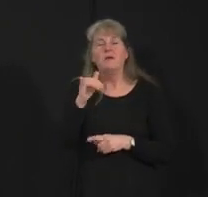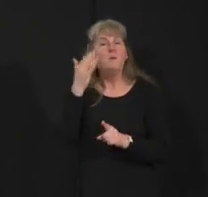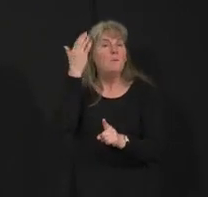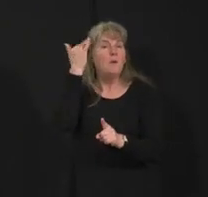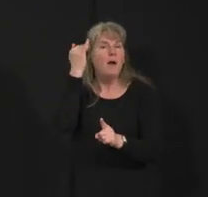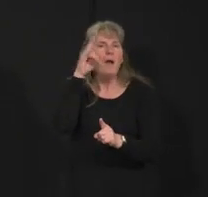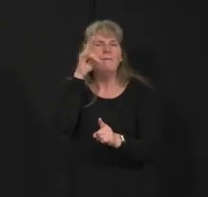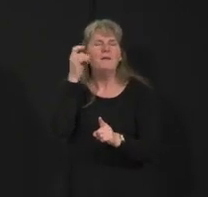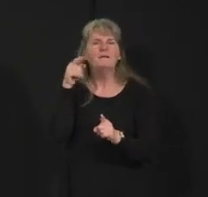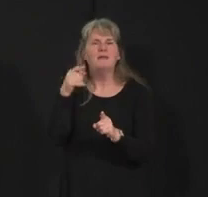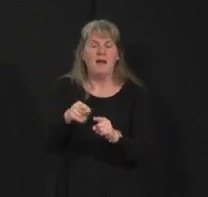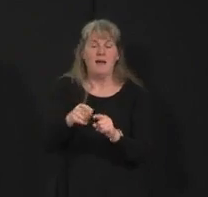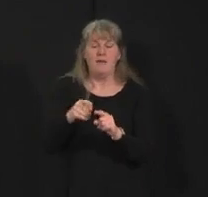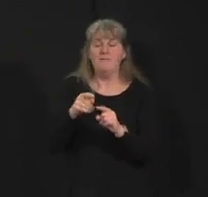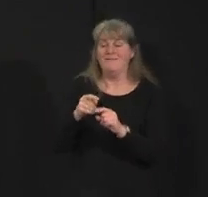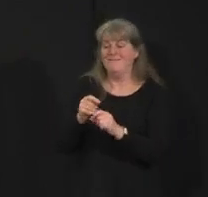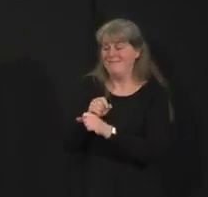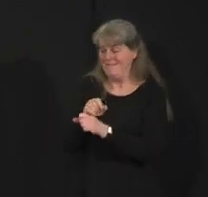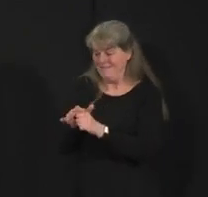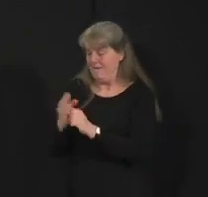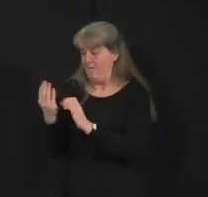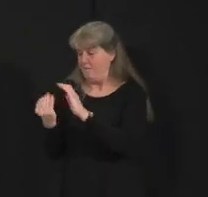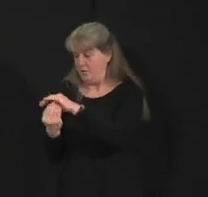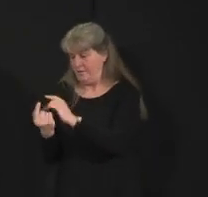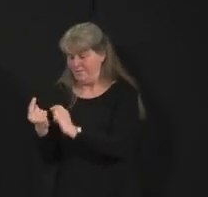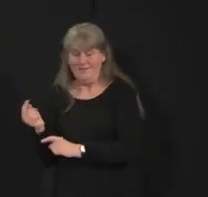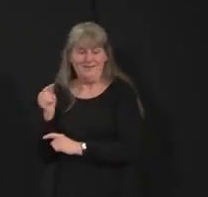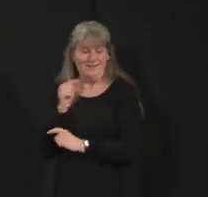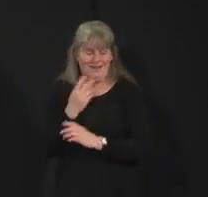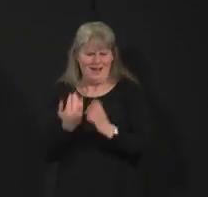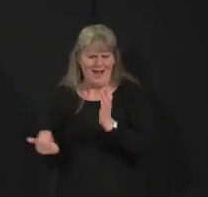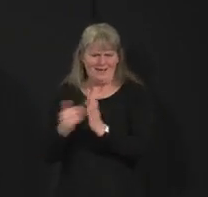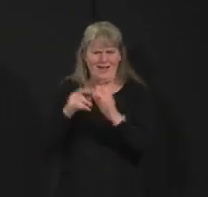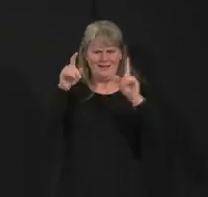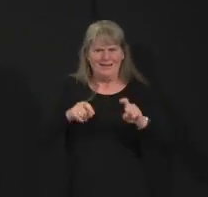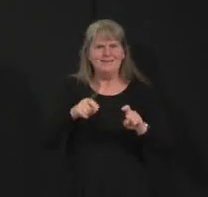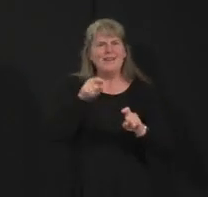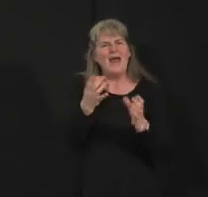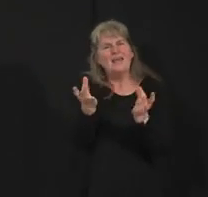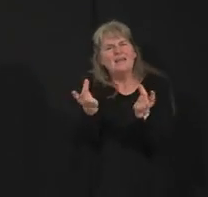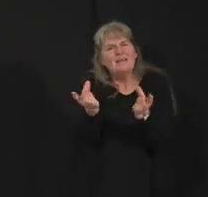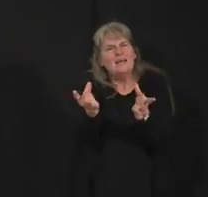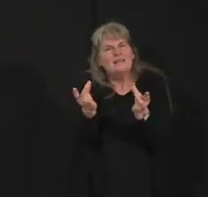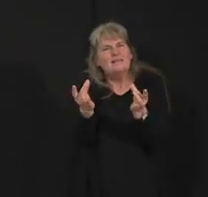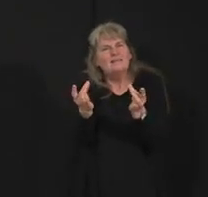The reason is that the test that we use is so sensitive that it actually detects dead or